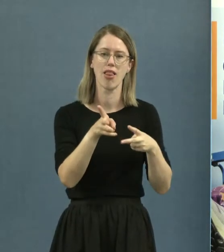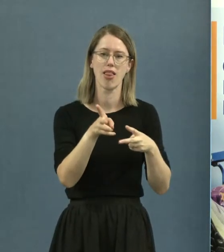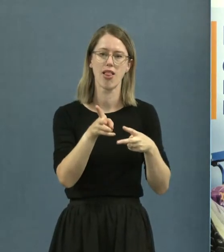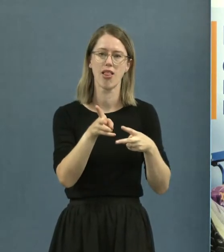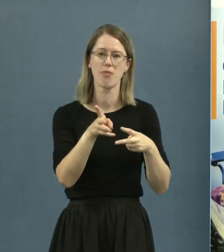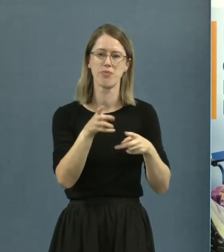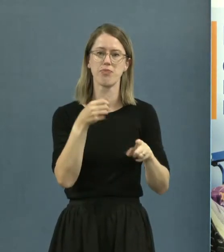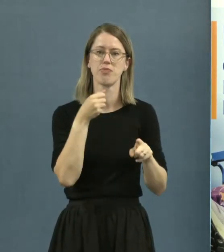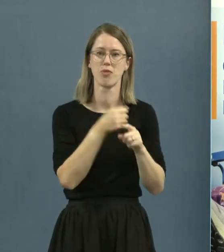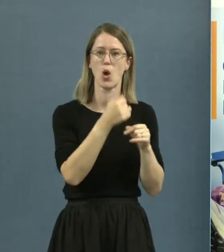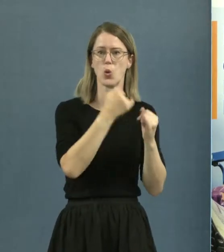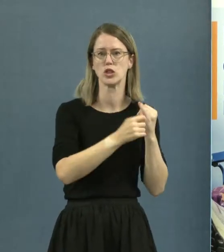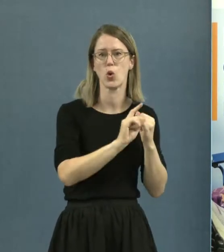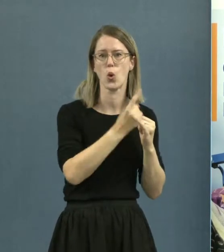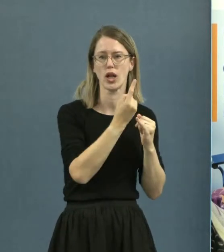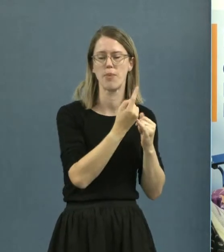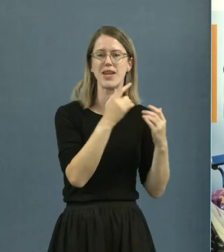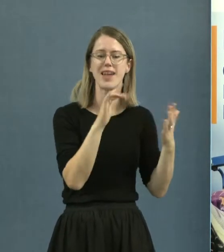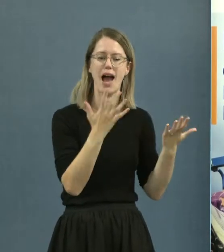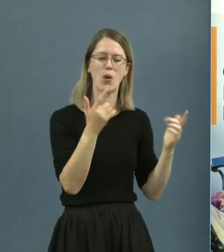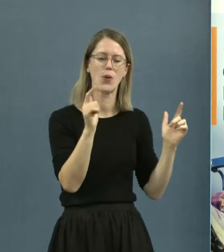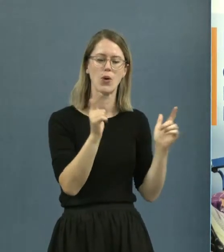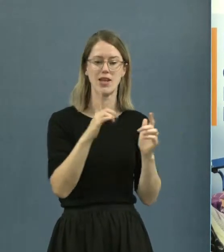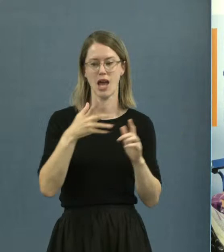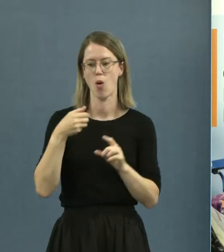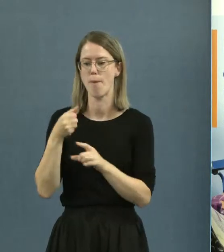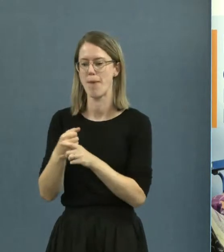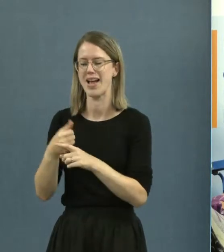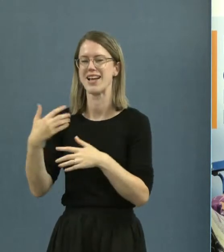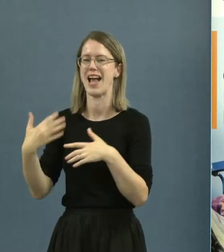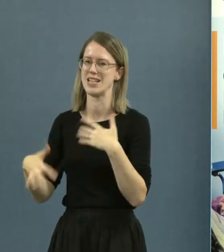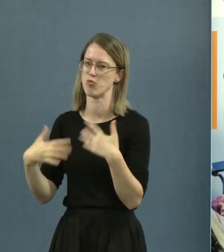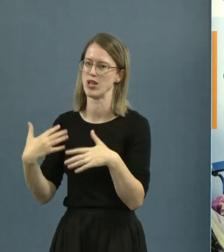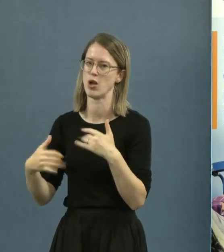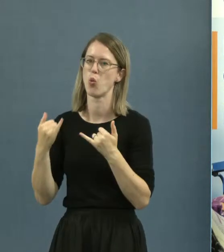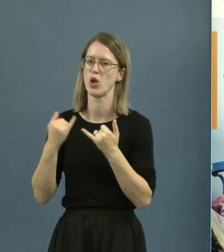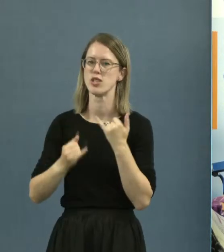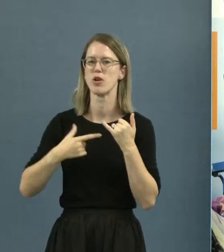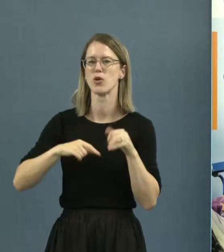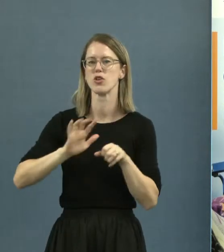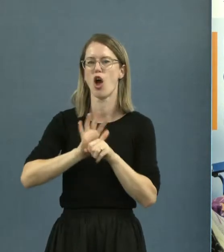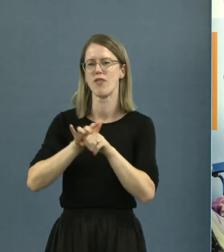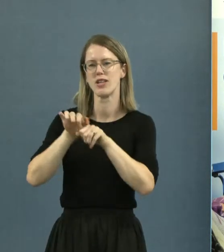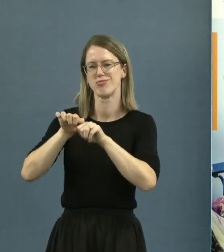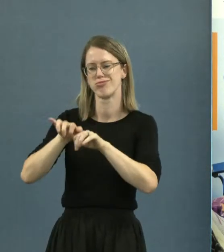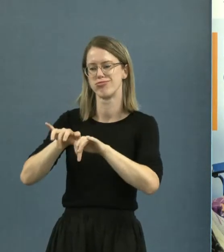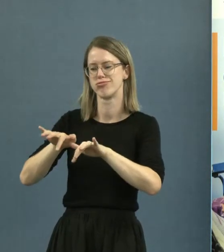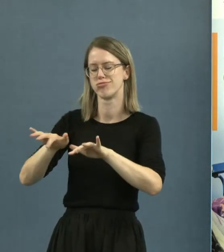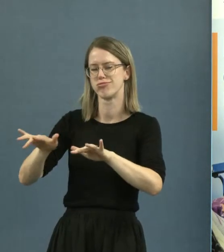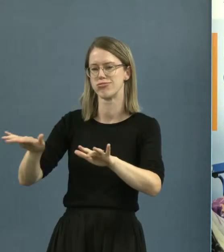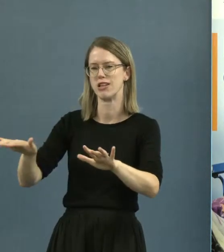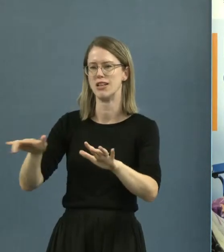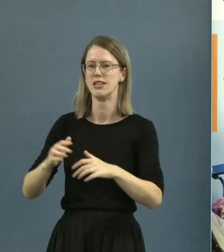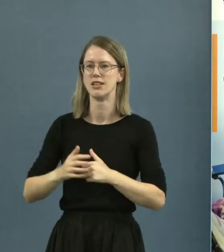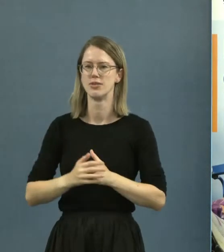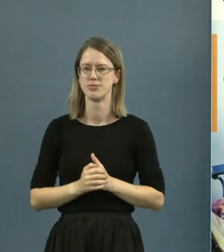impact was greatest in Auckland first hand now we're seeing